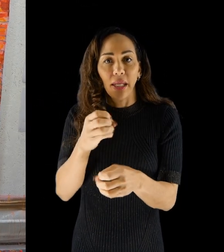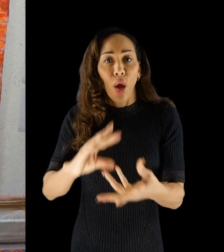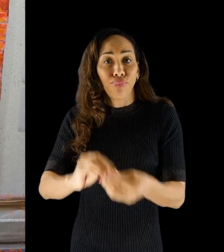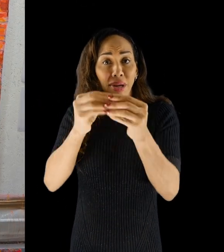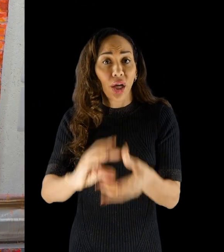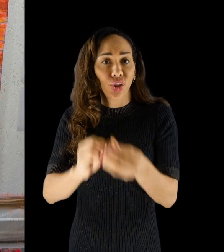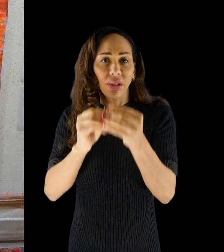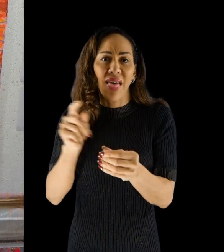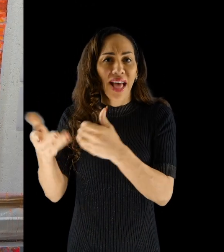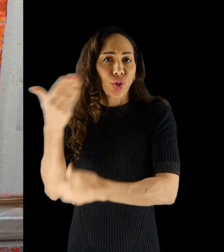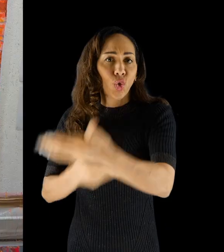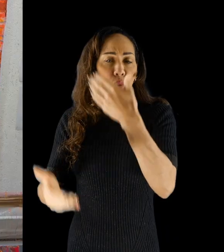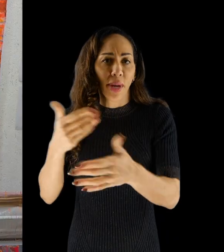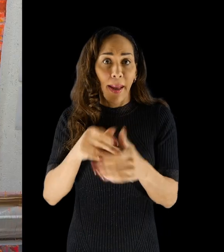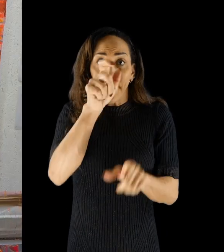what that represents to me.